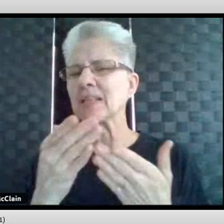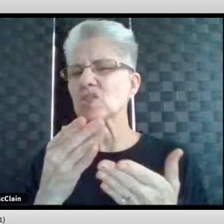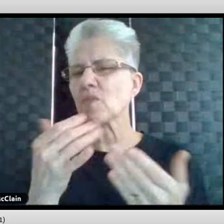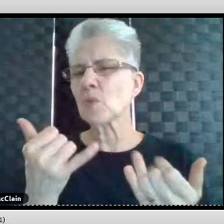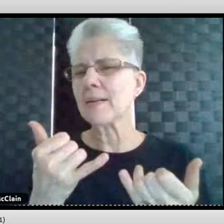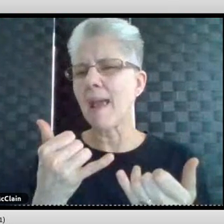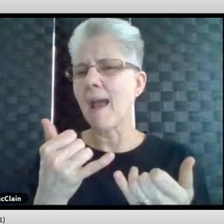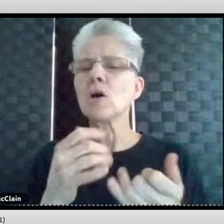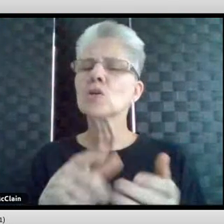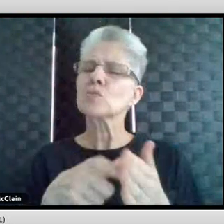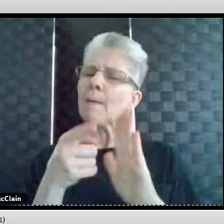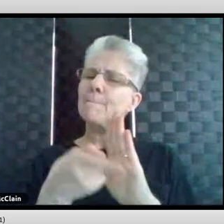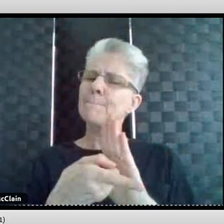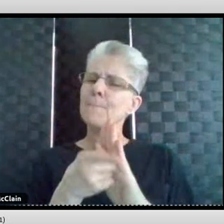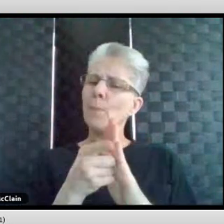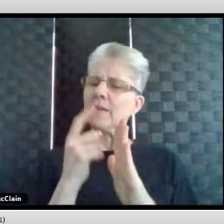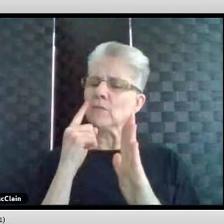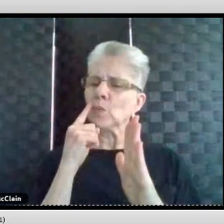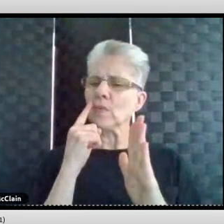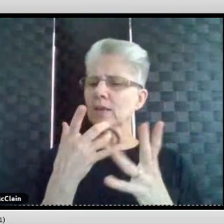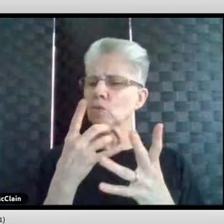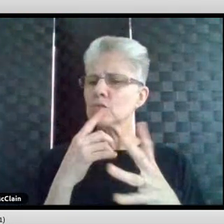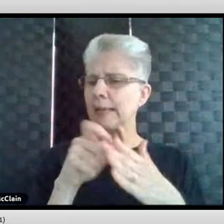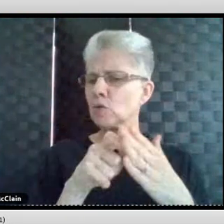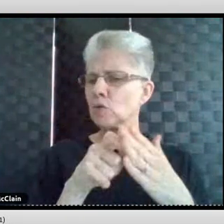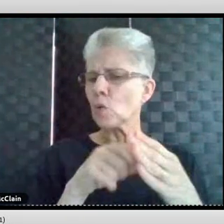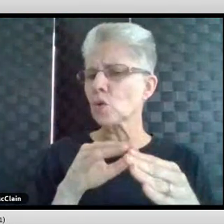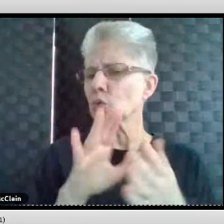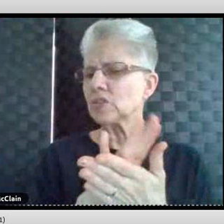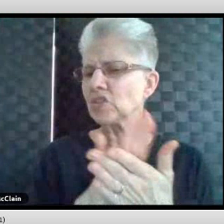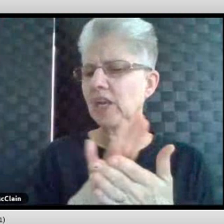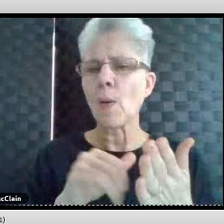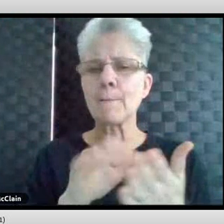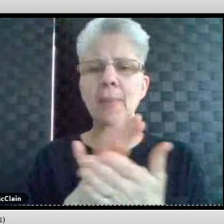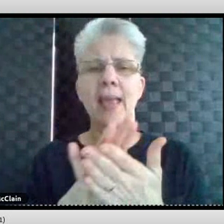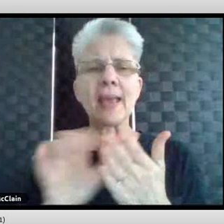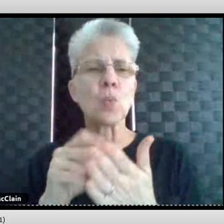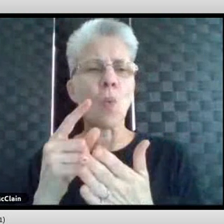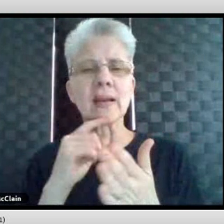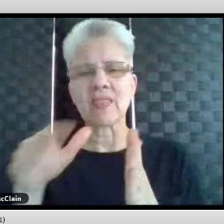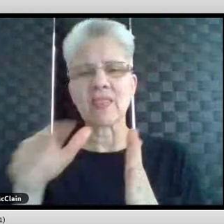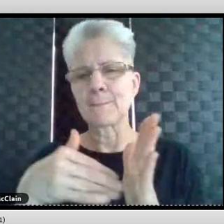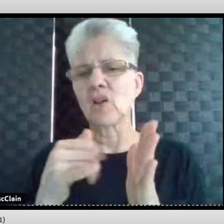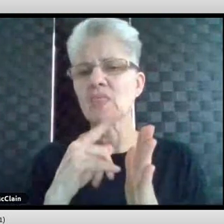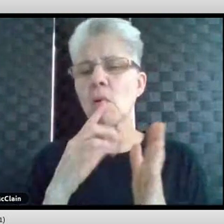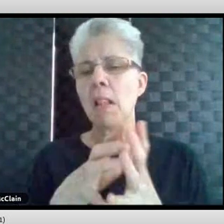So just take a moment. If you're taking notes on your sheet, on page 1 right in the middle there are a lot of lines